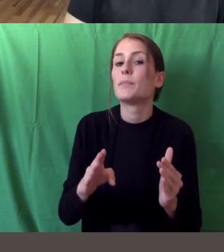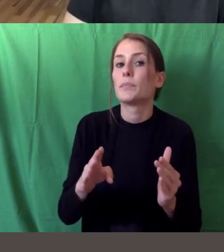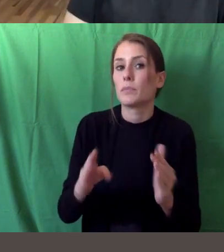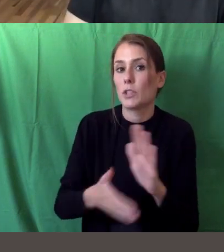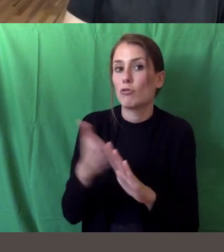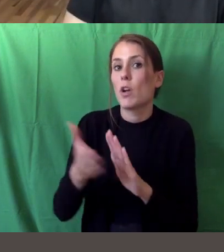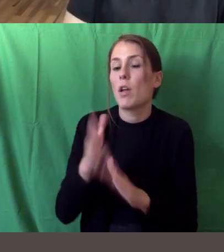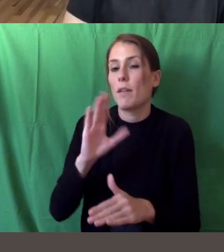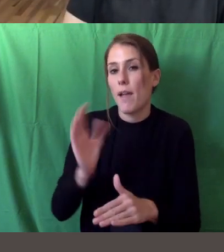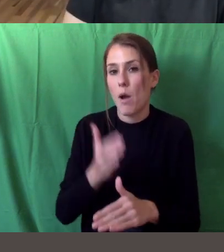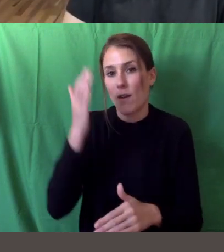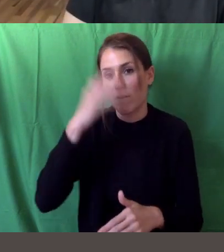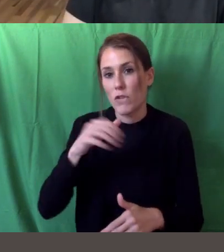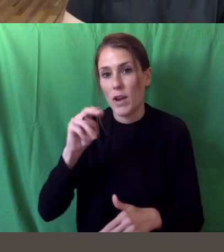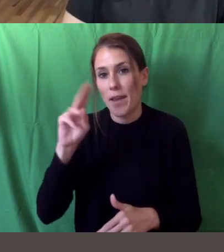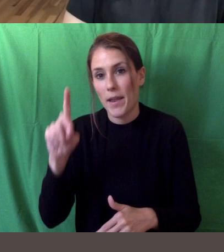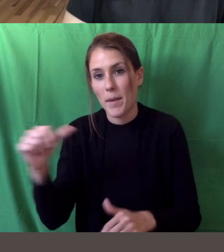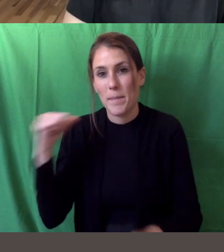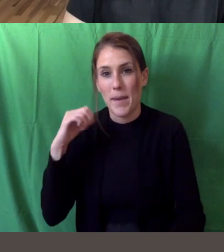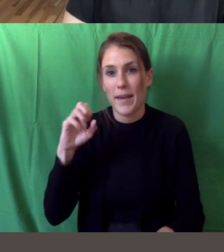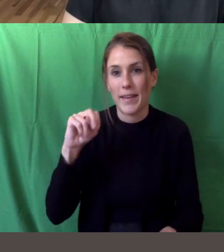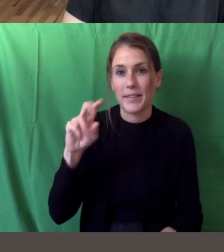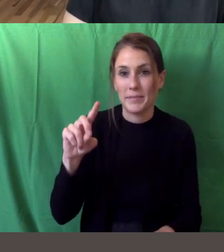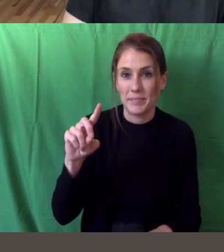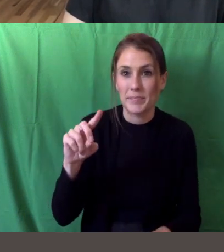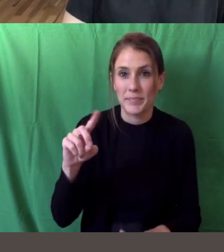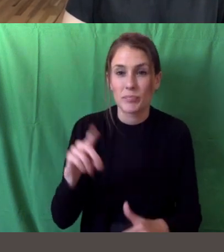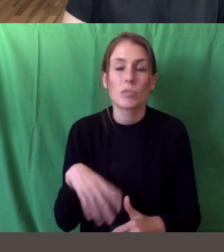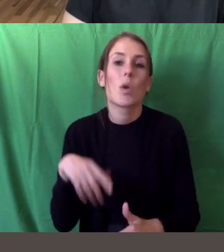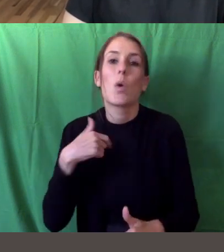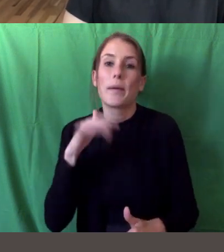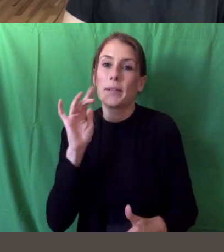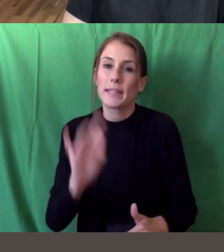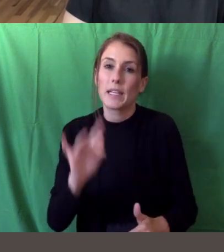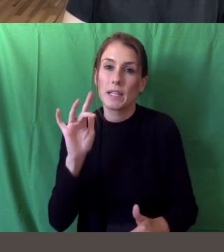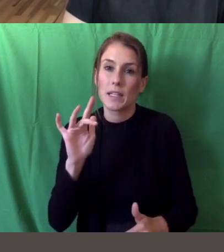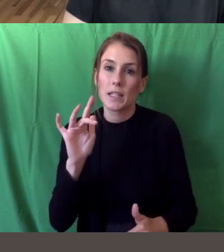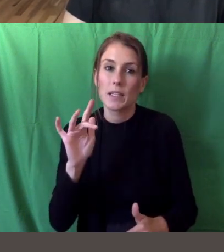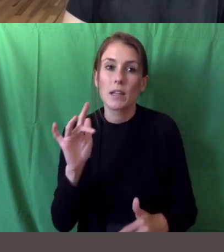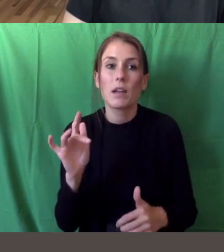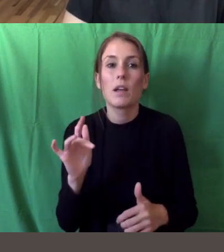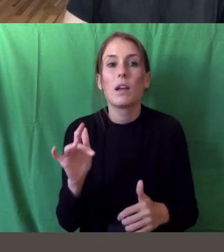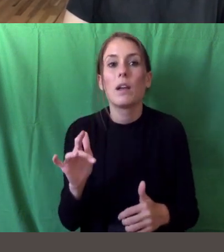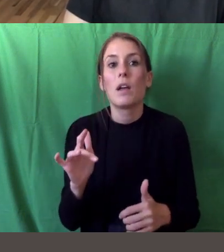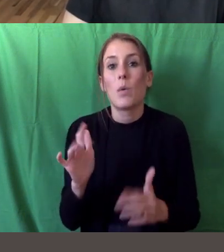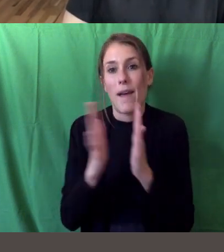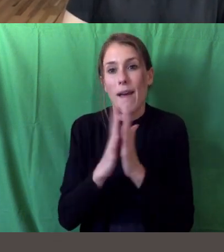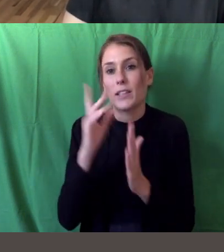so that we can run our front end and back end. All right. So I click that and I'm asked for an environment name.